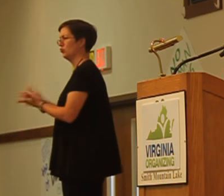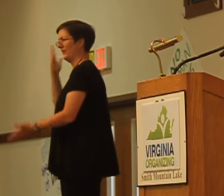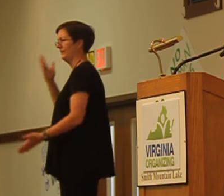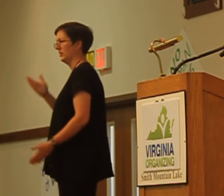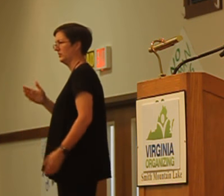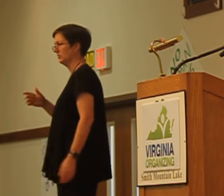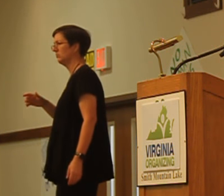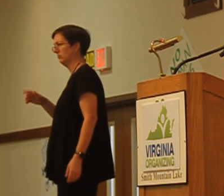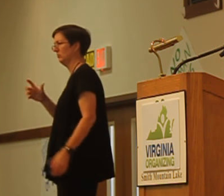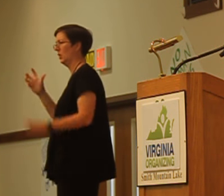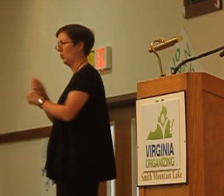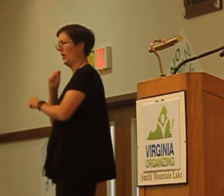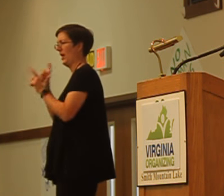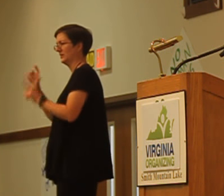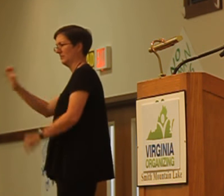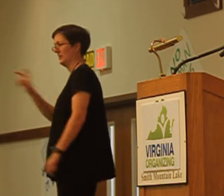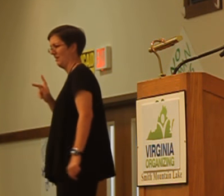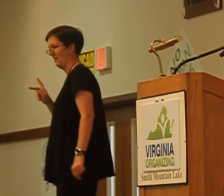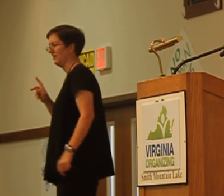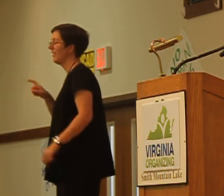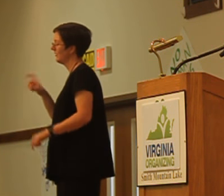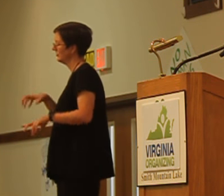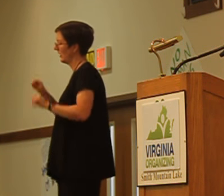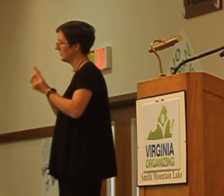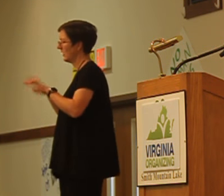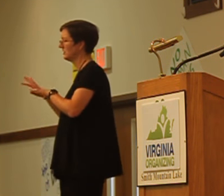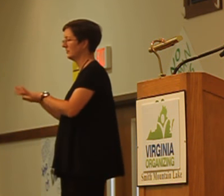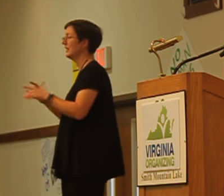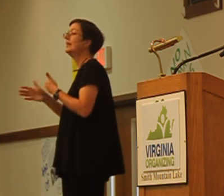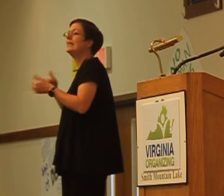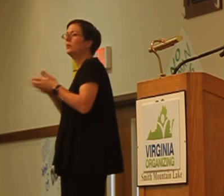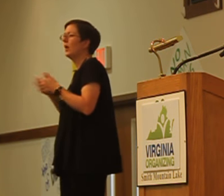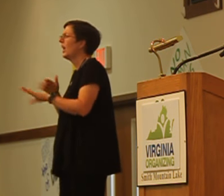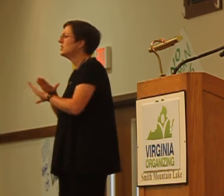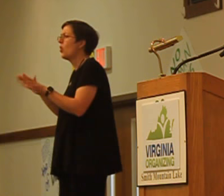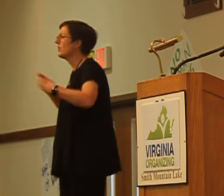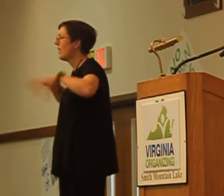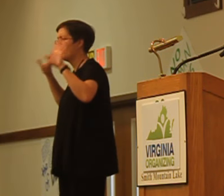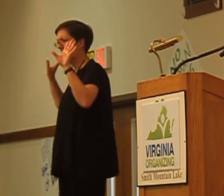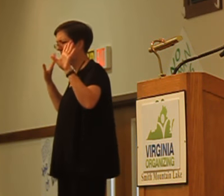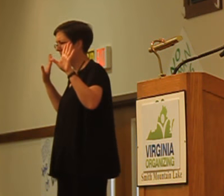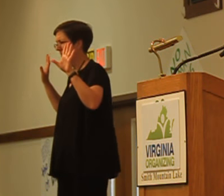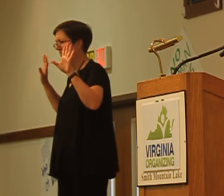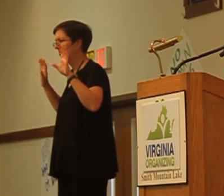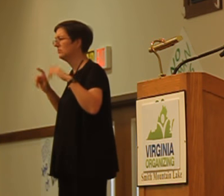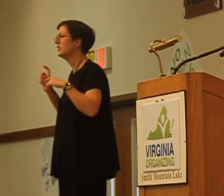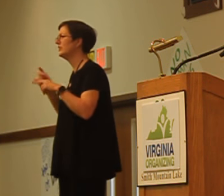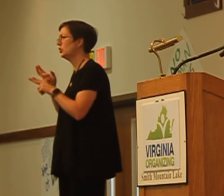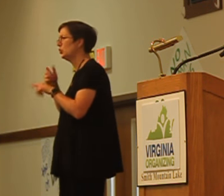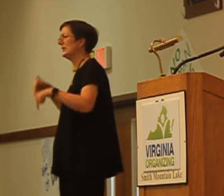Don't give up. Use Virginia Organizing to be your stepping stone. Thank you.